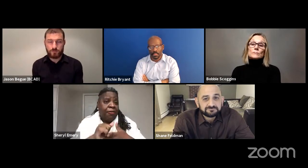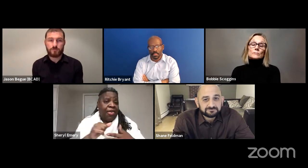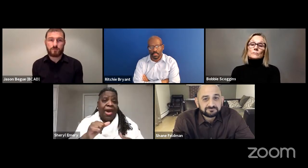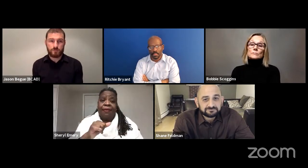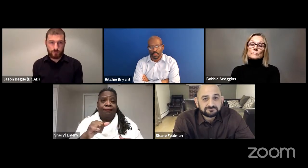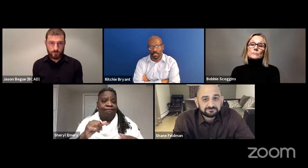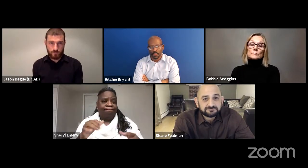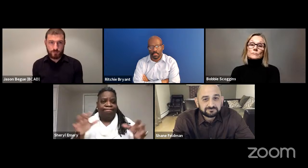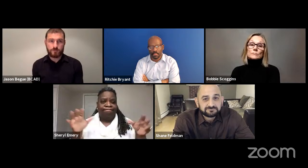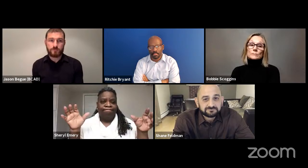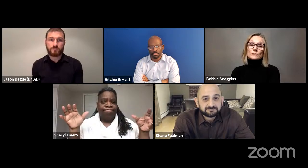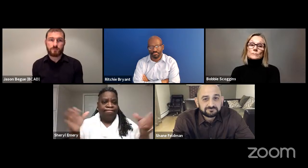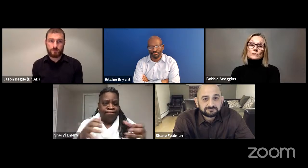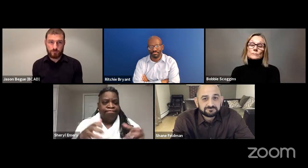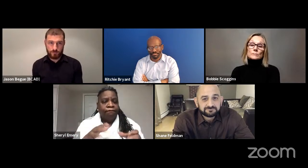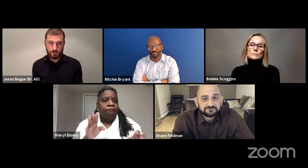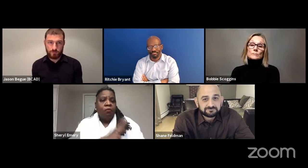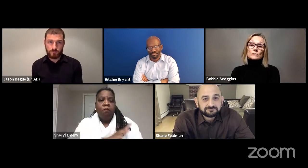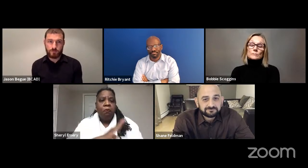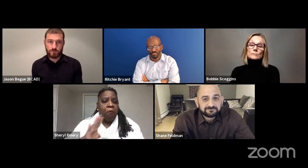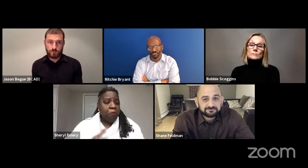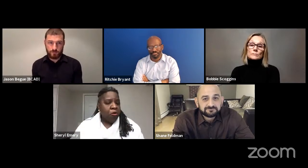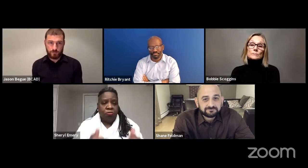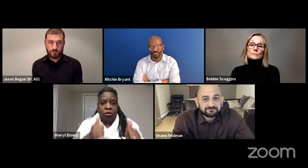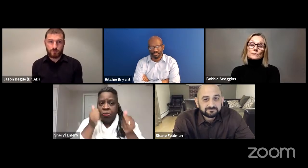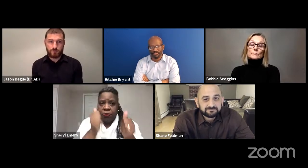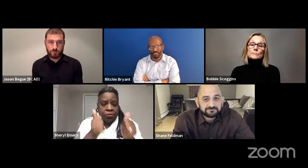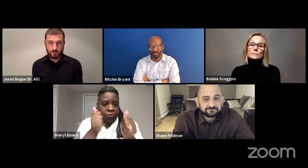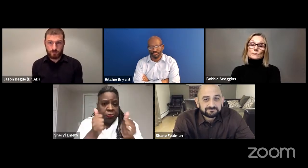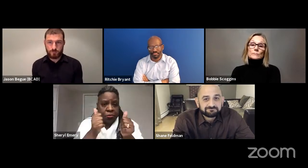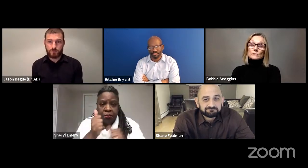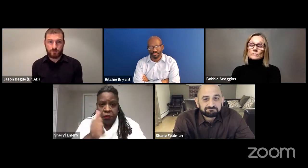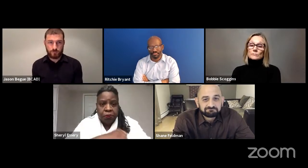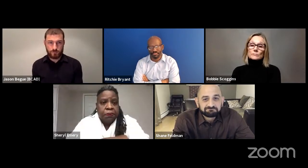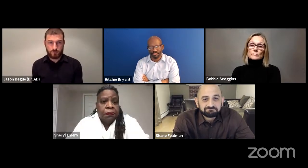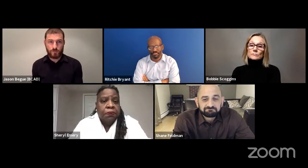already in the language of the bill that was written is bringing together a board of key